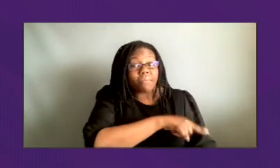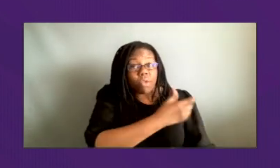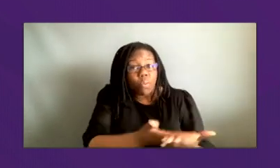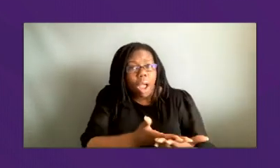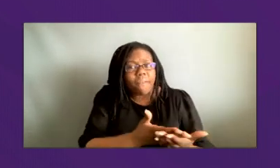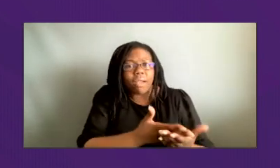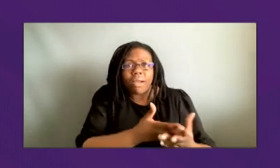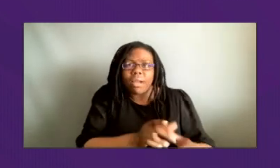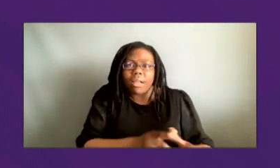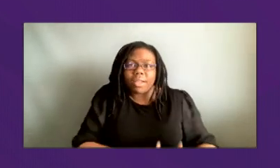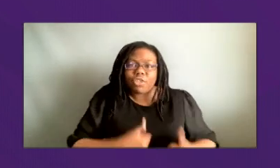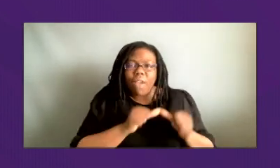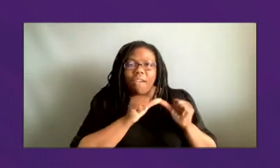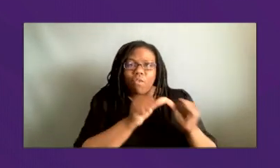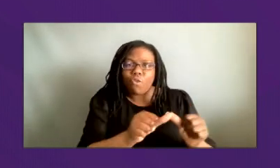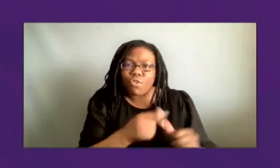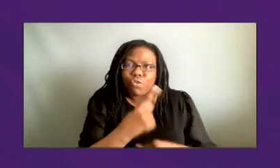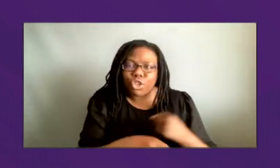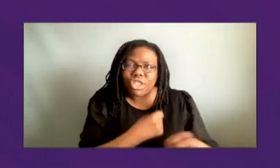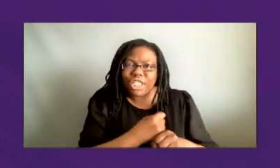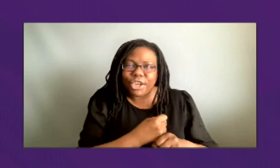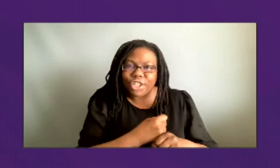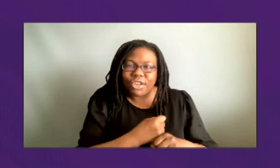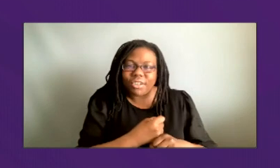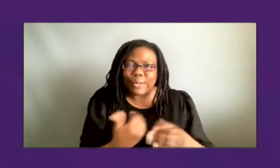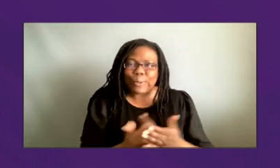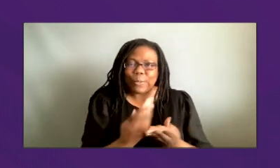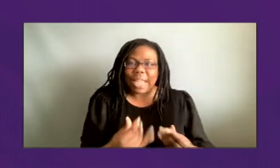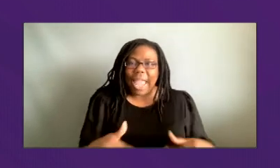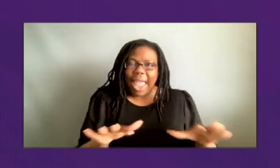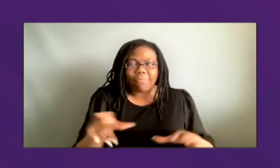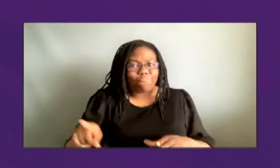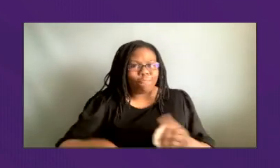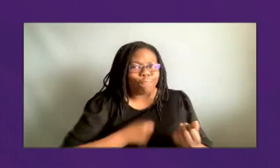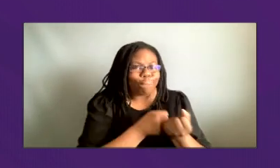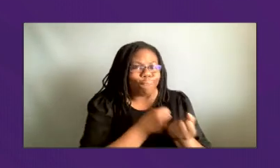were people with a sophisticated society who had occupied the region for 1000s of years.